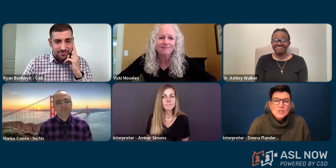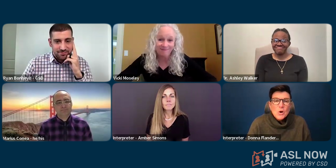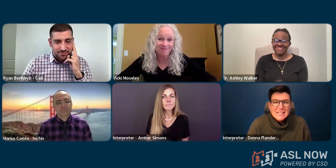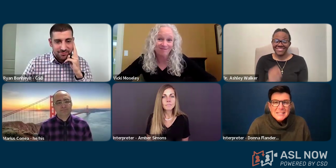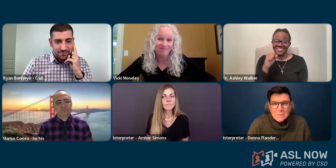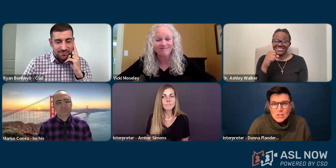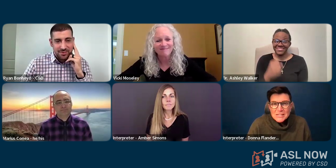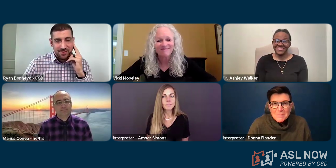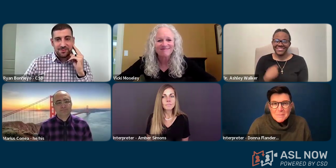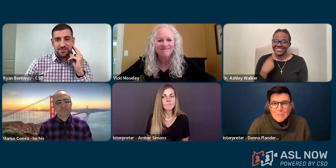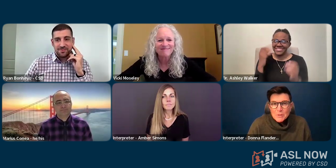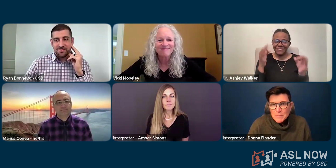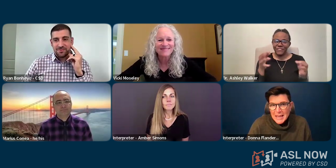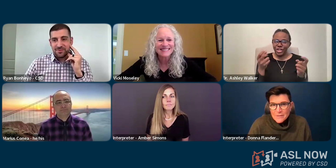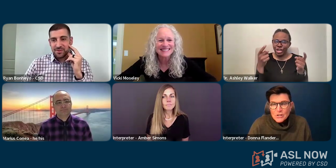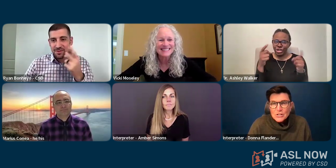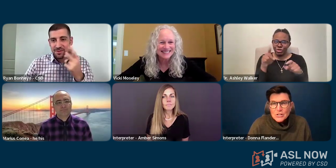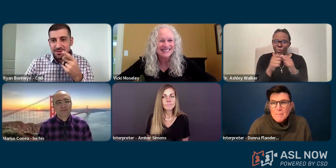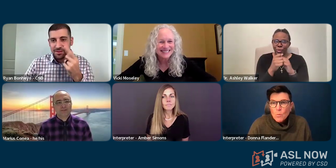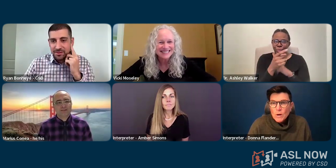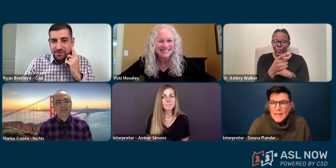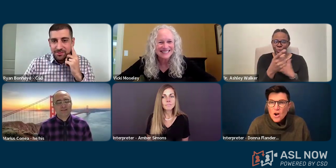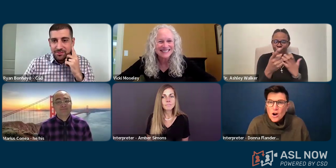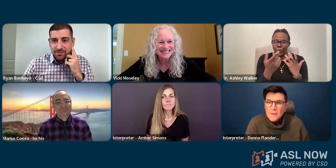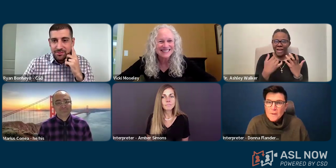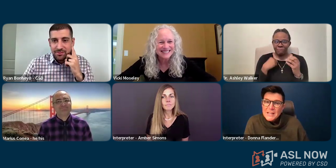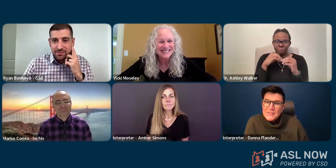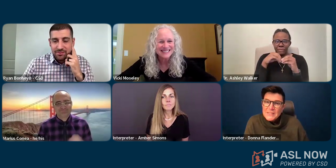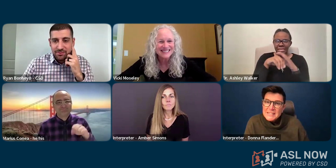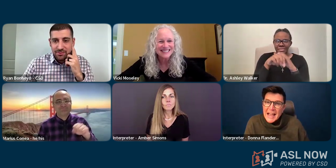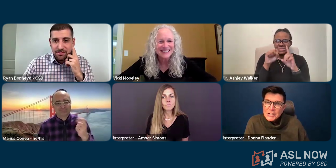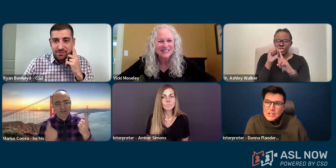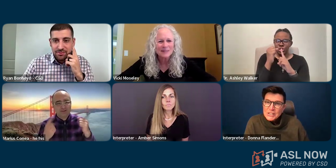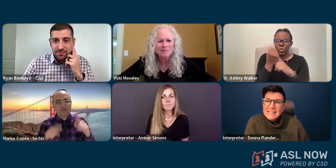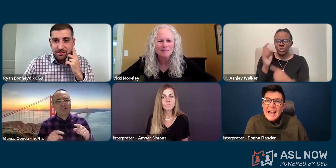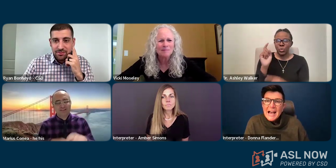So don't make assumptions about people's behaviors and about where they are. This is Ashley.